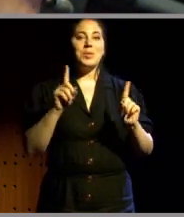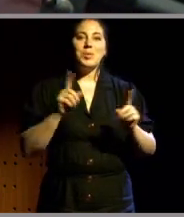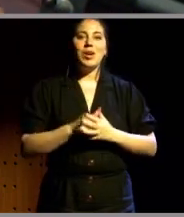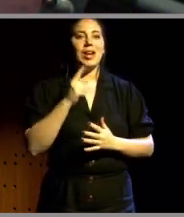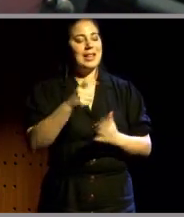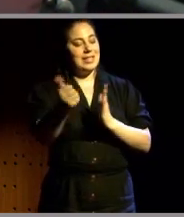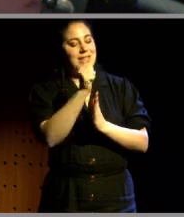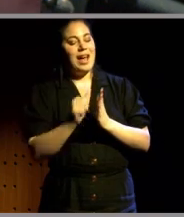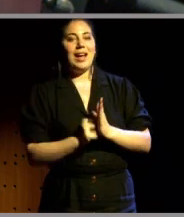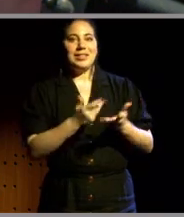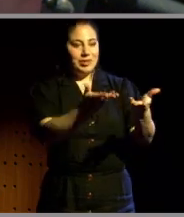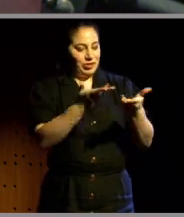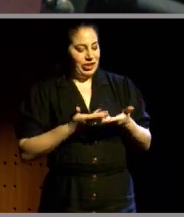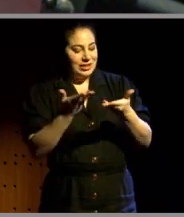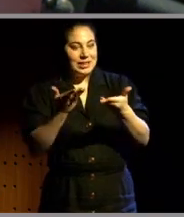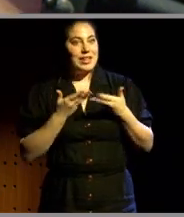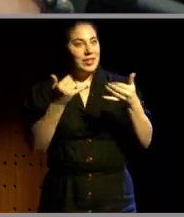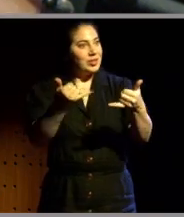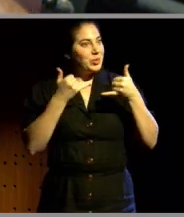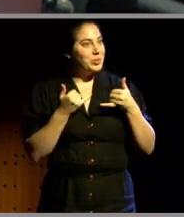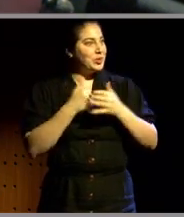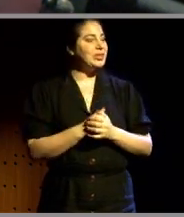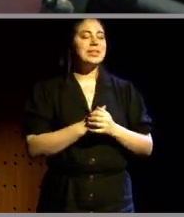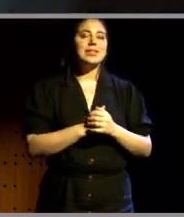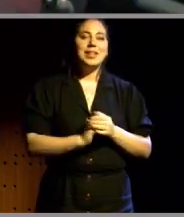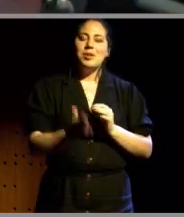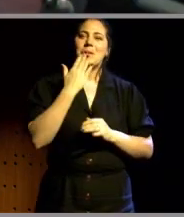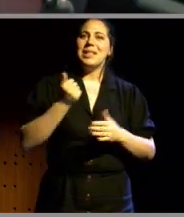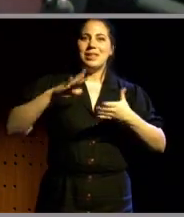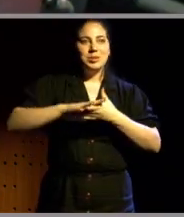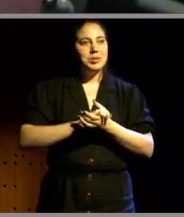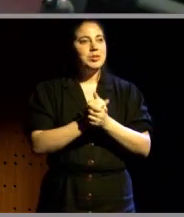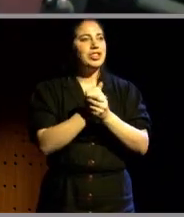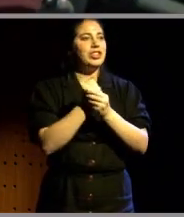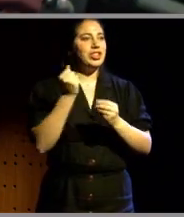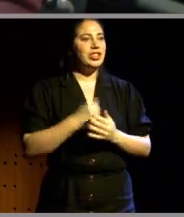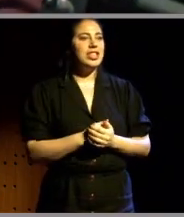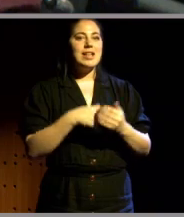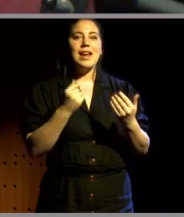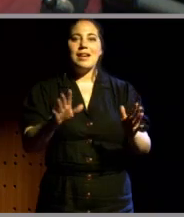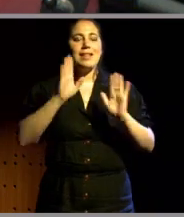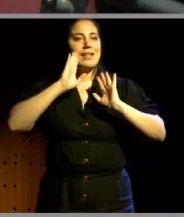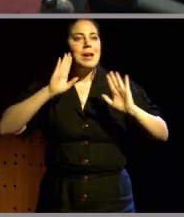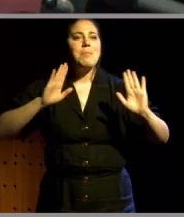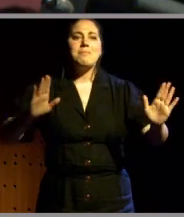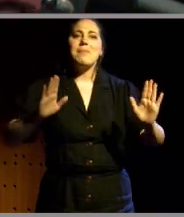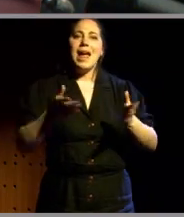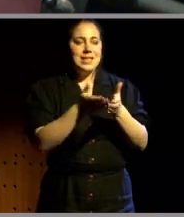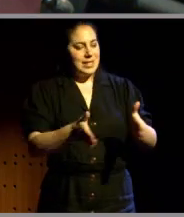been recipients of these awards. And speaking of artists, let's take a moment to appreciate the incredible craft that has gone into tonight's awards created by